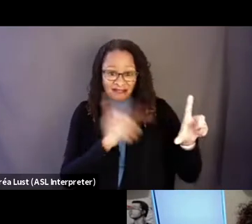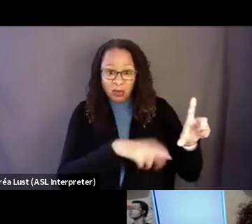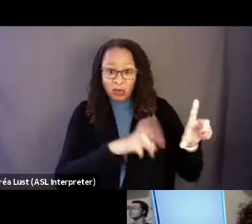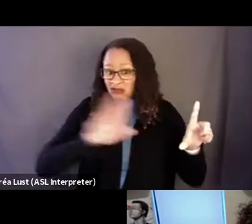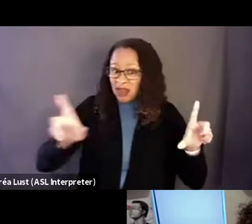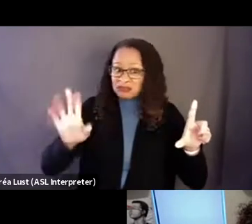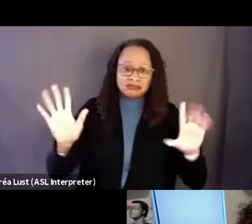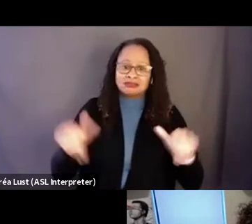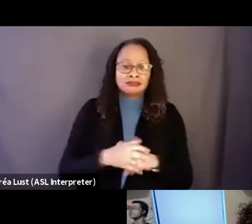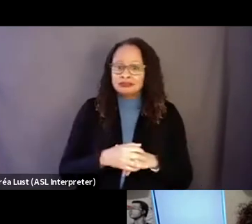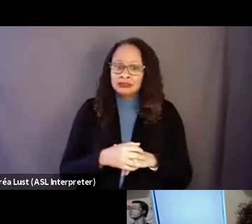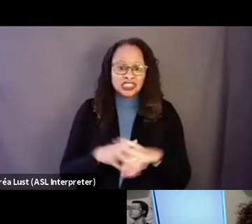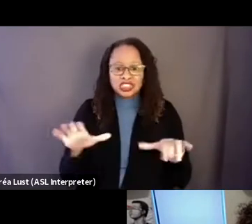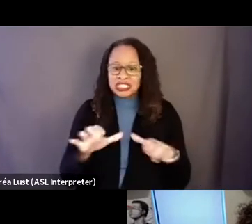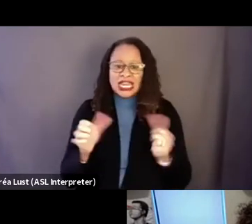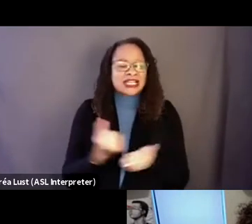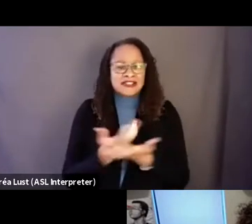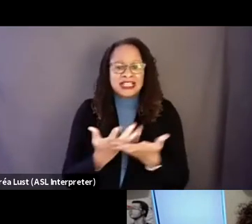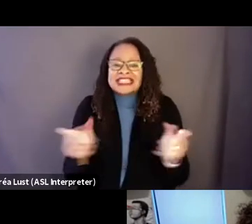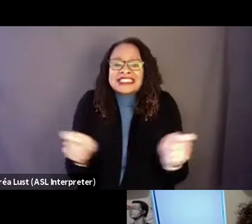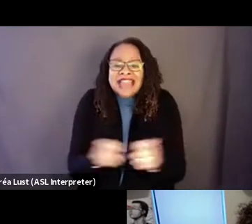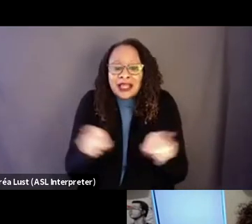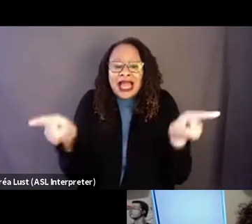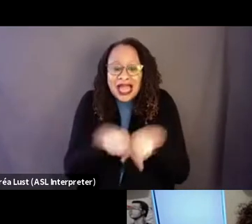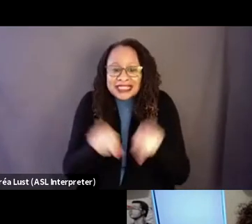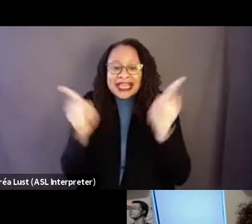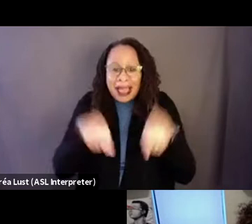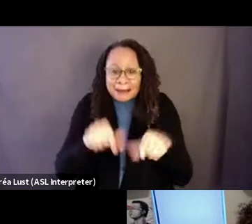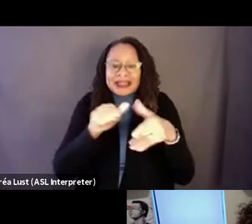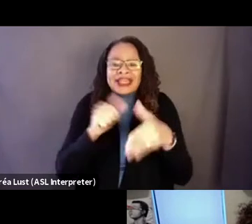She did everything exactly what was going on in a daycare. And that's what I wanted to see.